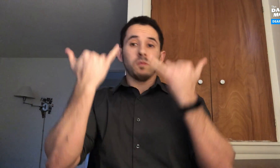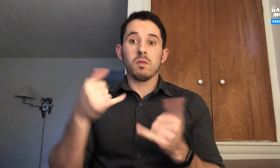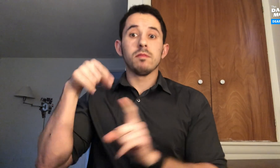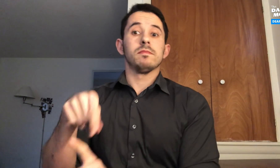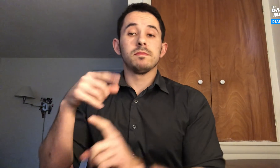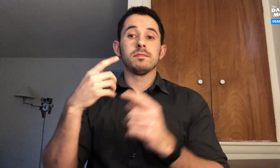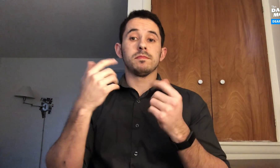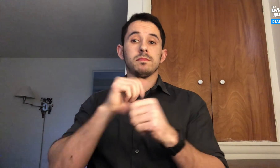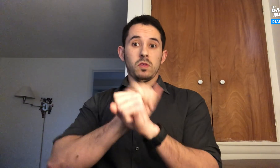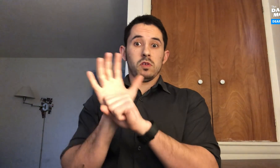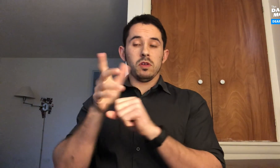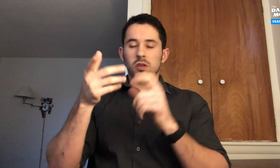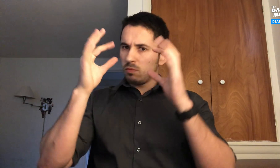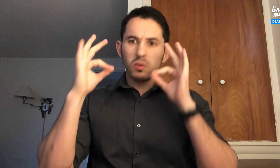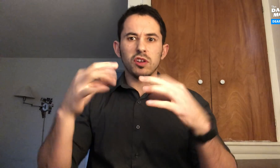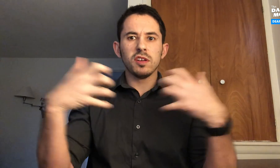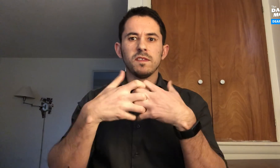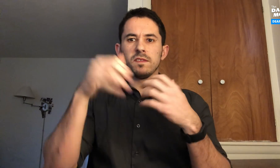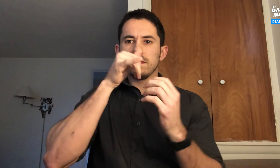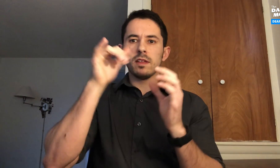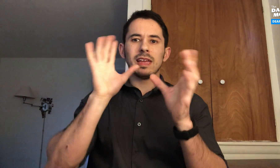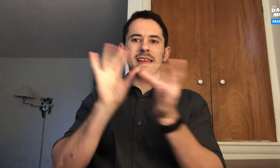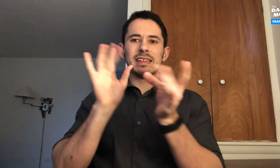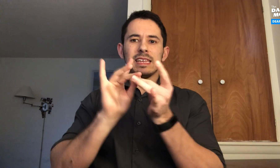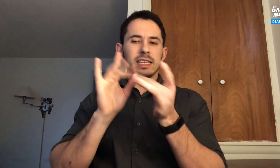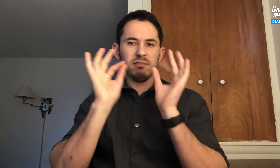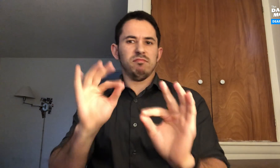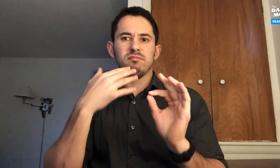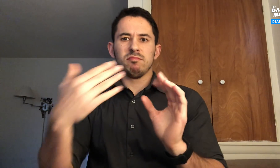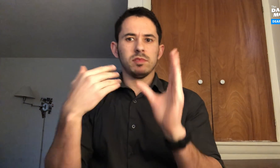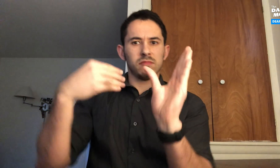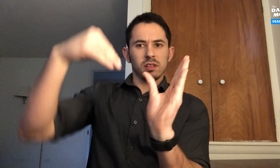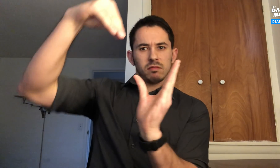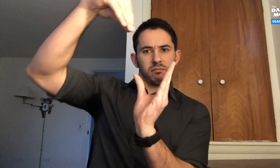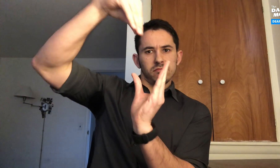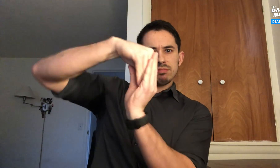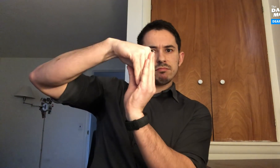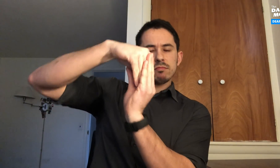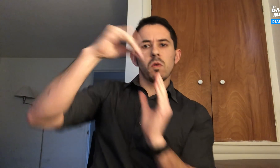Now, the SARS CoV-2 is a perfect match and sticks to cells well.